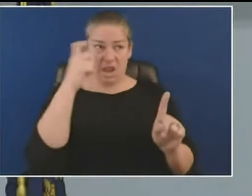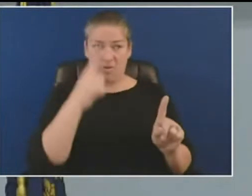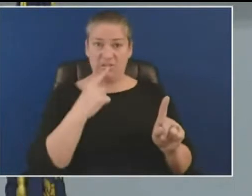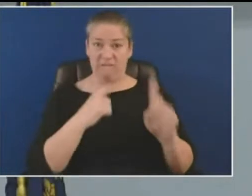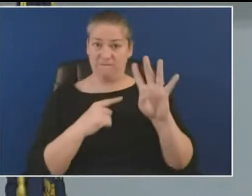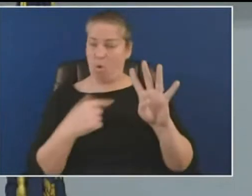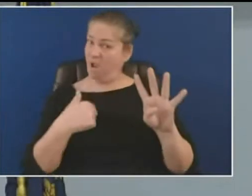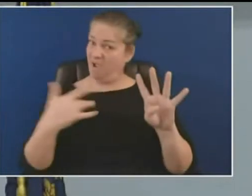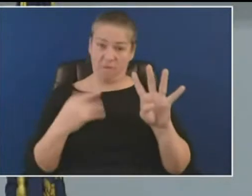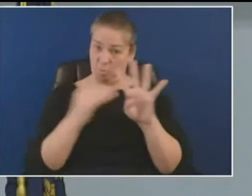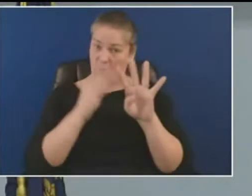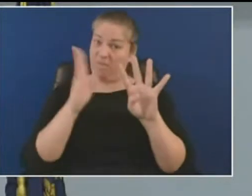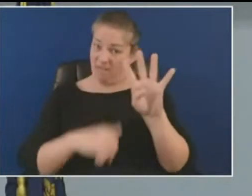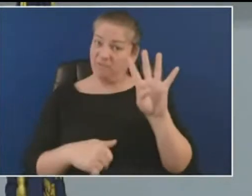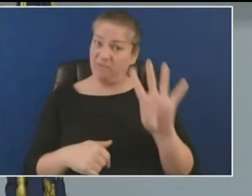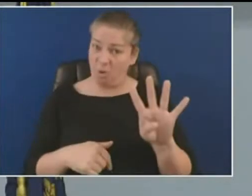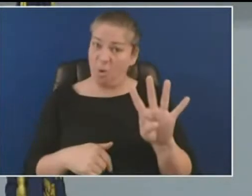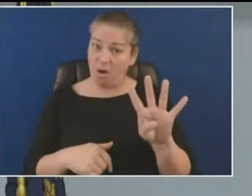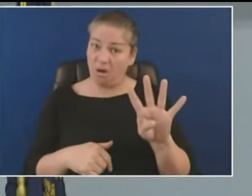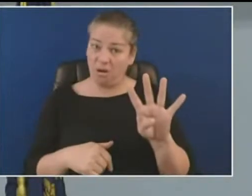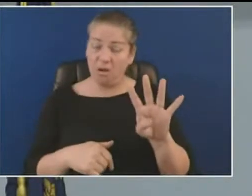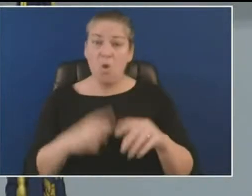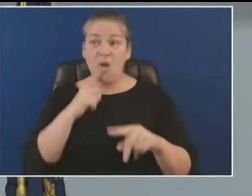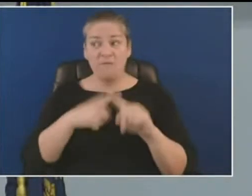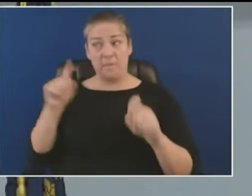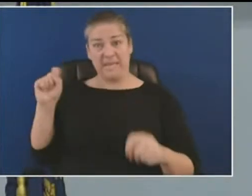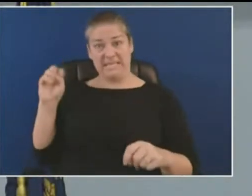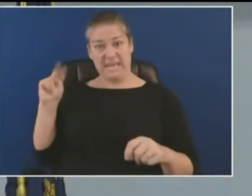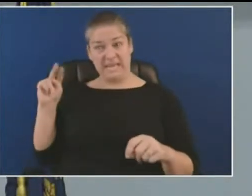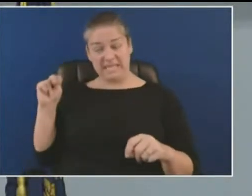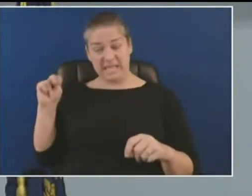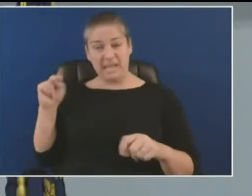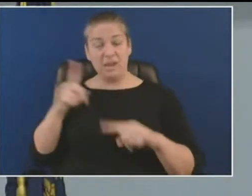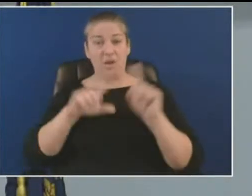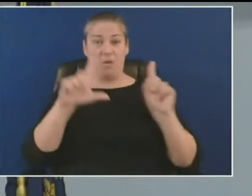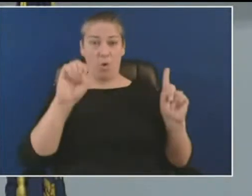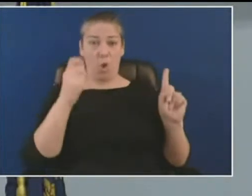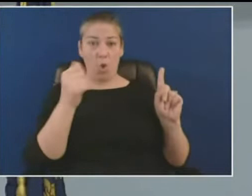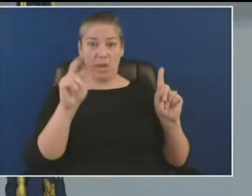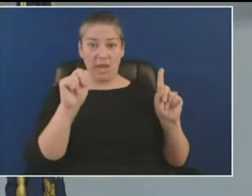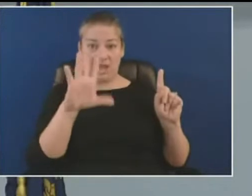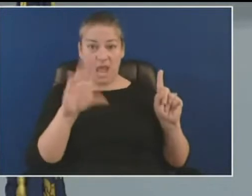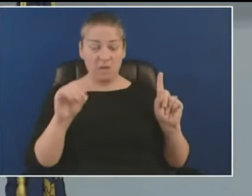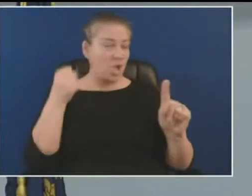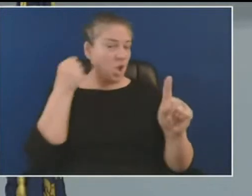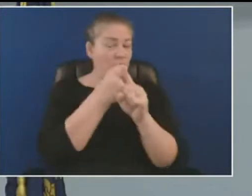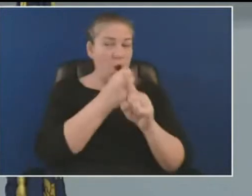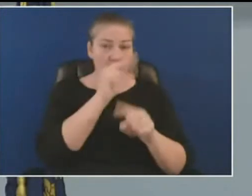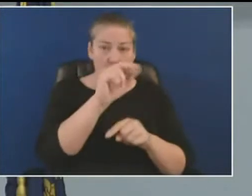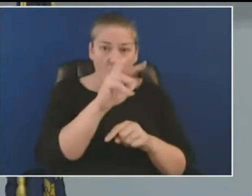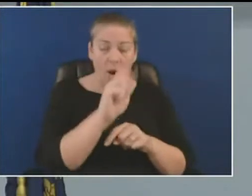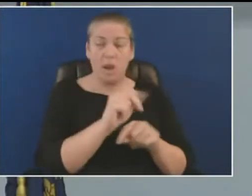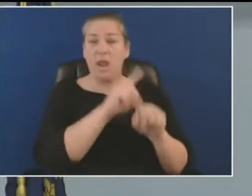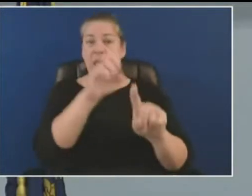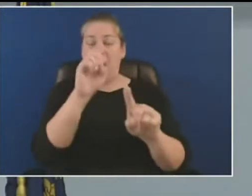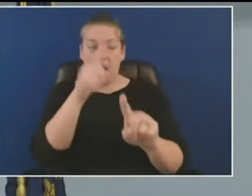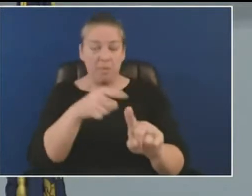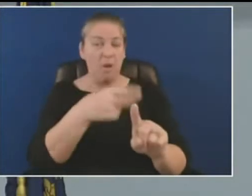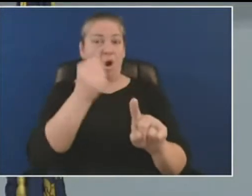This thing came out of Tennessee and the Logan County hit Warren County when in Edmonson County in Hart County. As soon as I'm done here I'm going